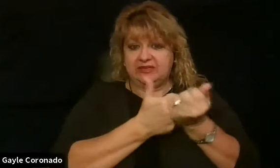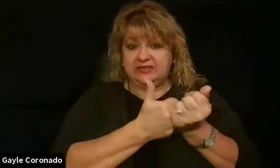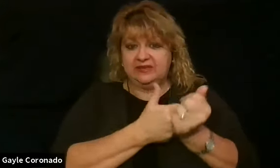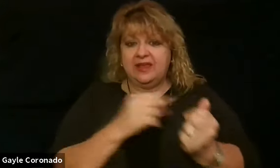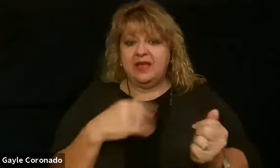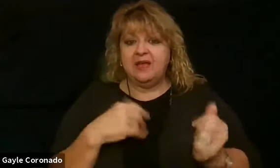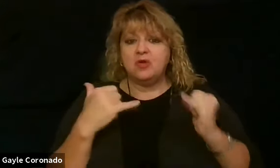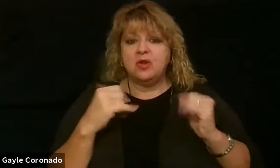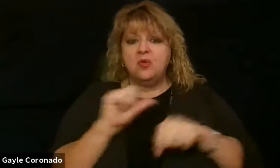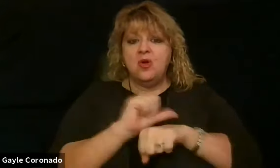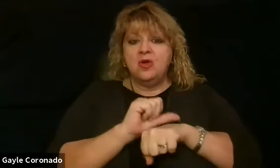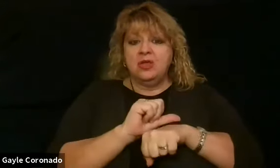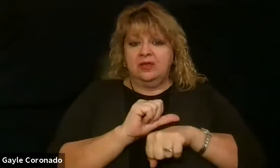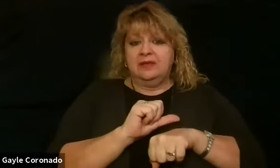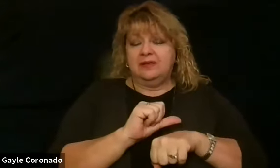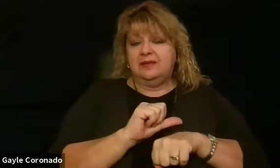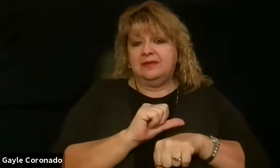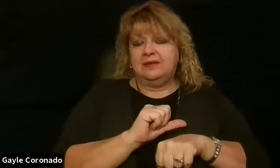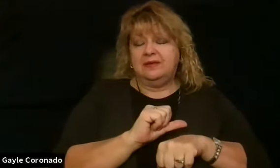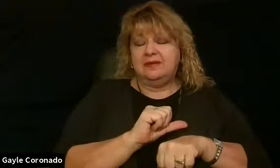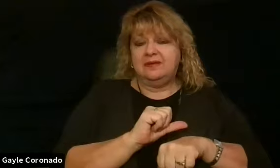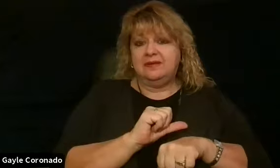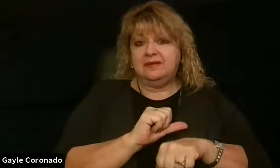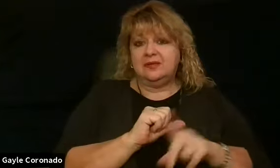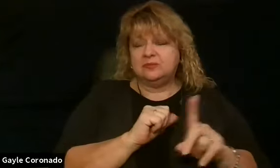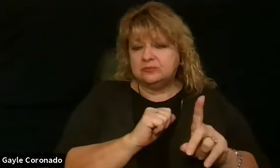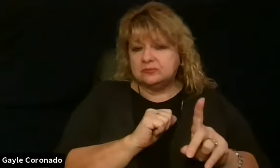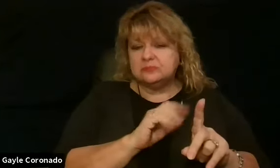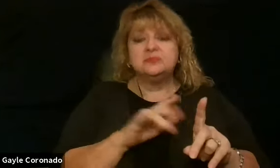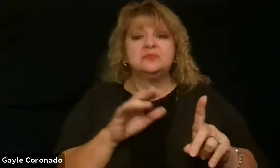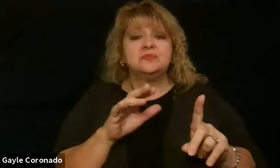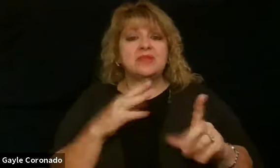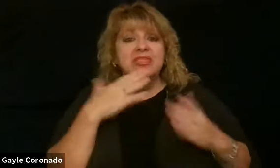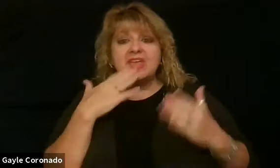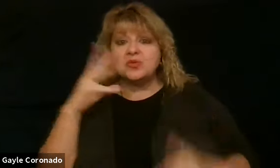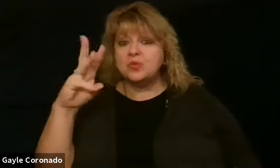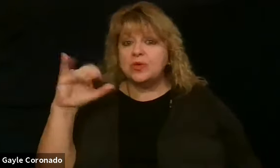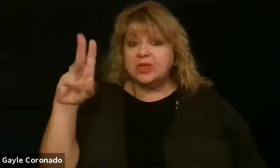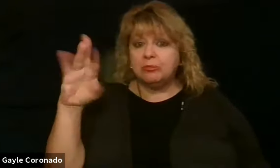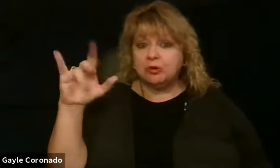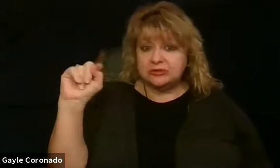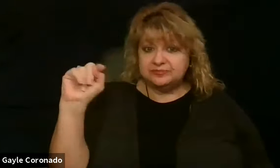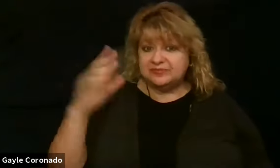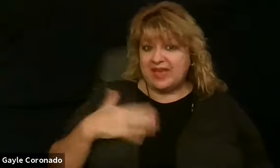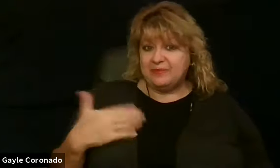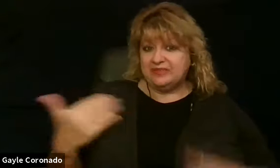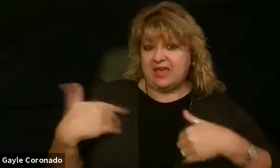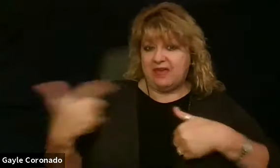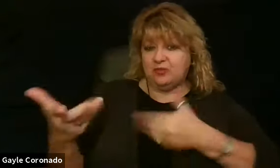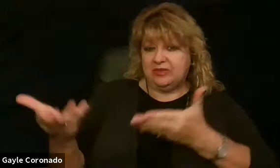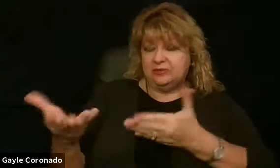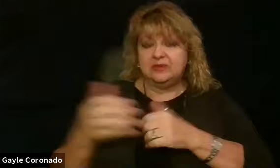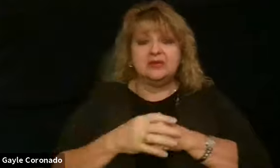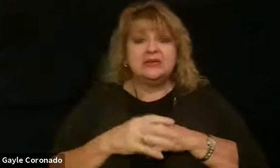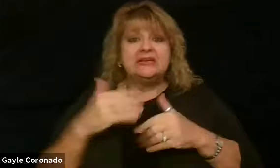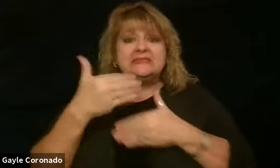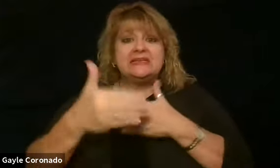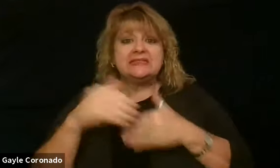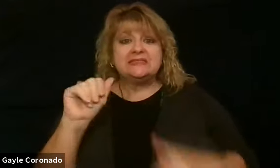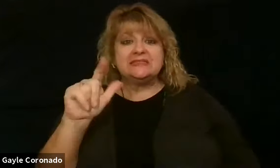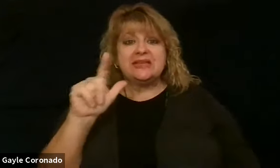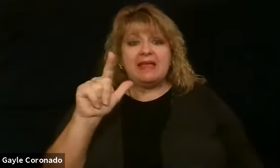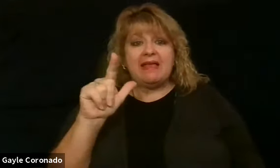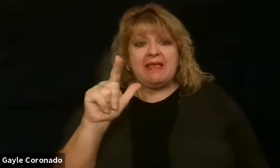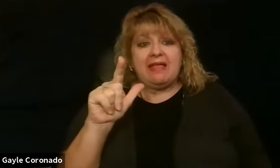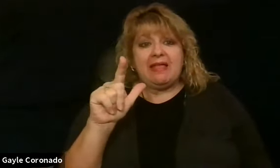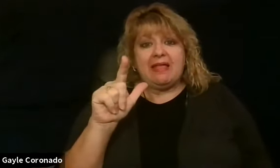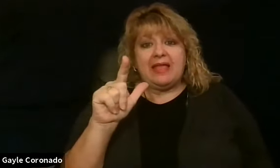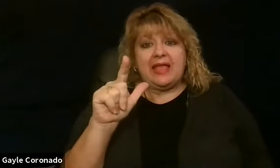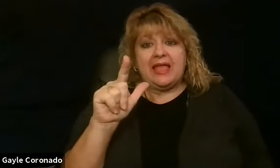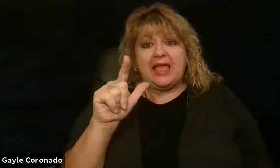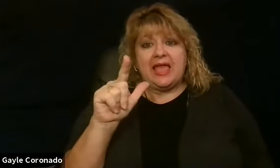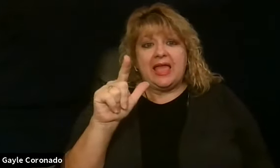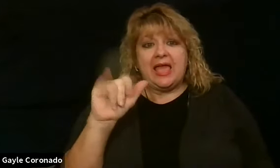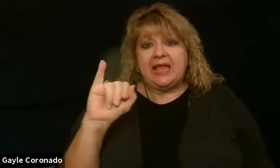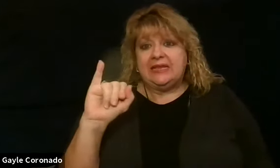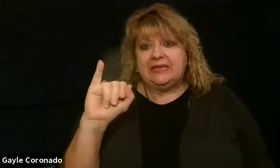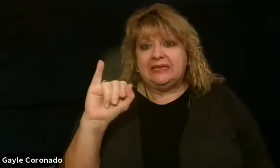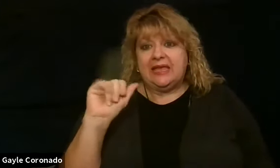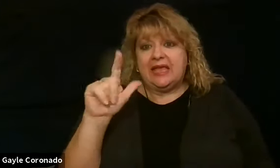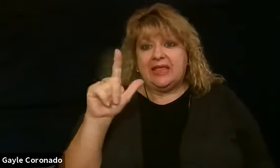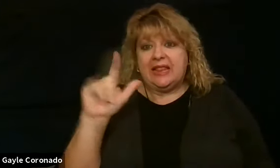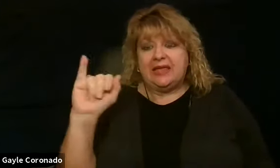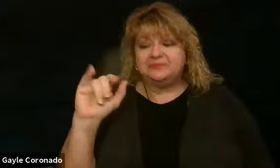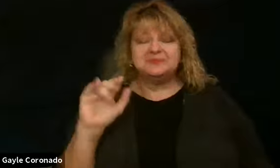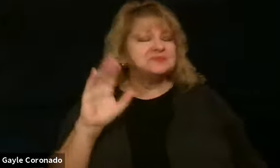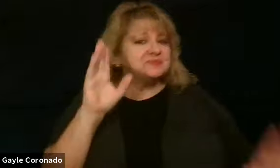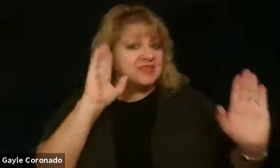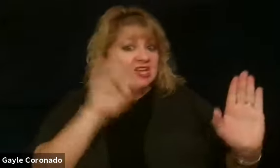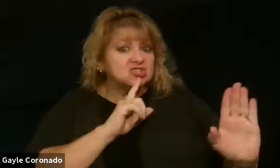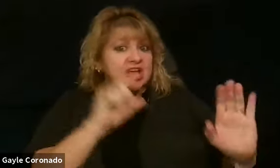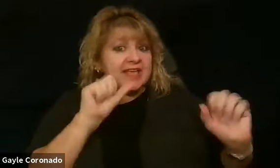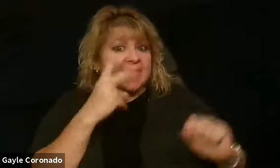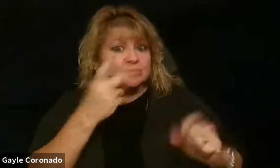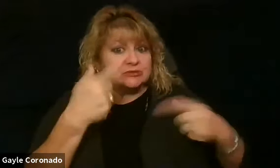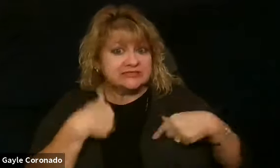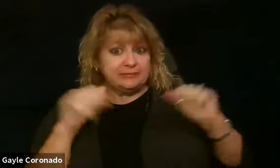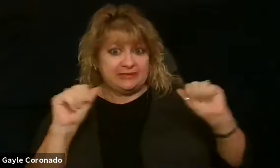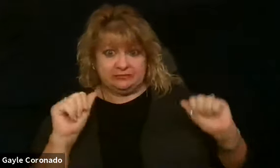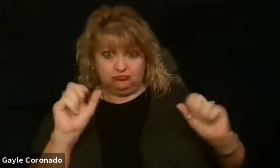awesome, thank you so much Wolford We're so happy to have you on this panel. The next person that I have on my screen is Allie, do you want to go ahead and introduce yourself, your quick question Can you guys see me.